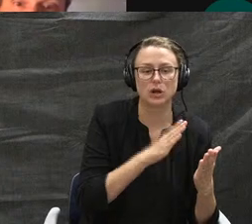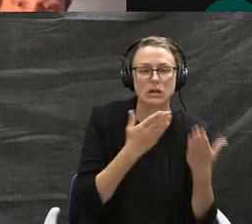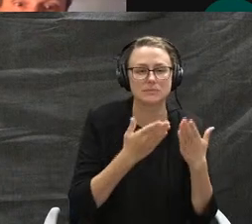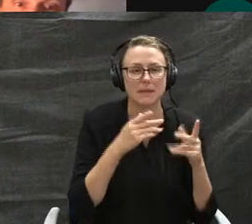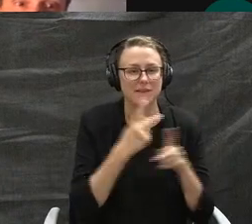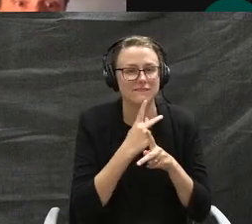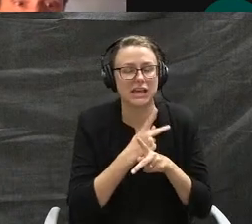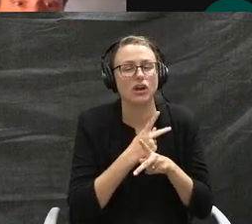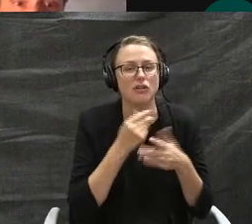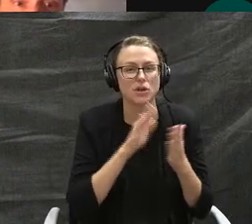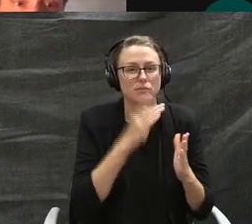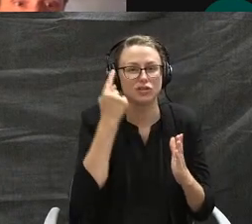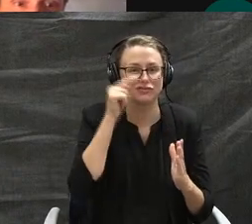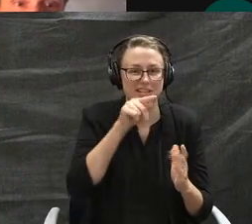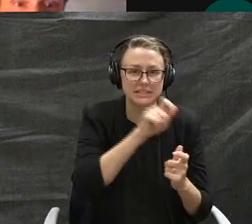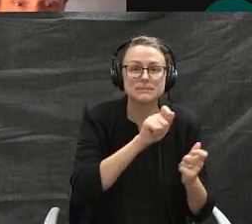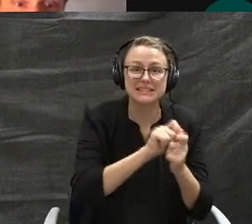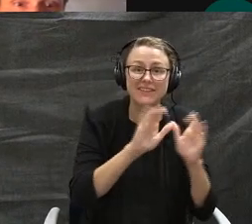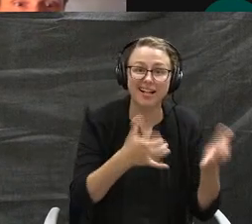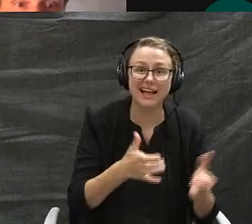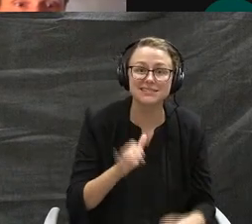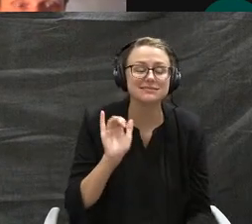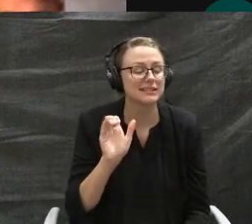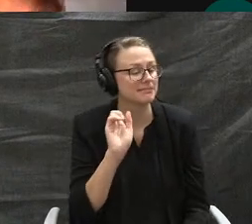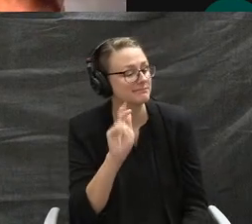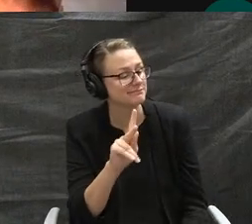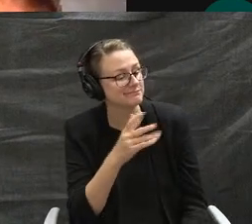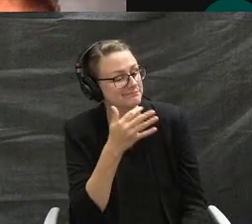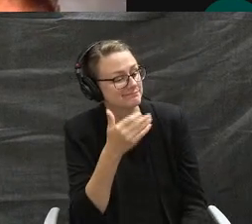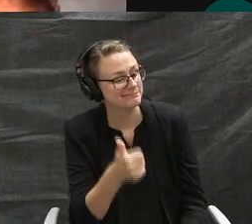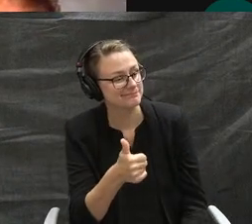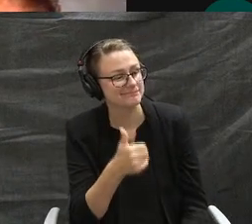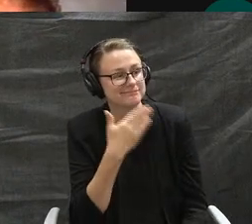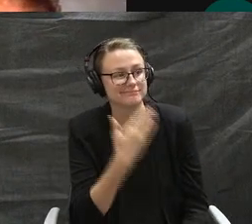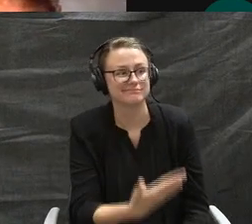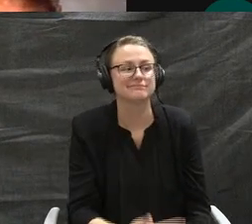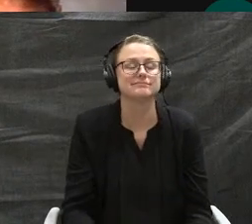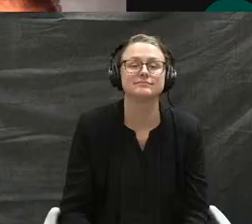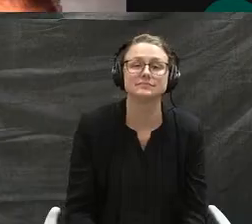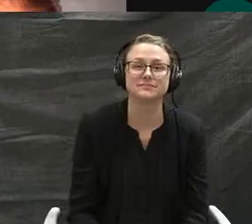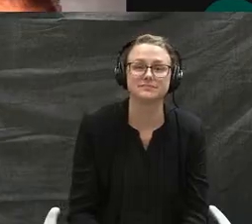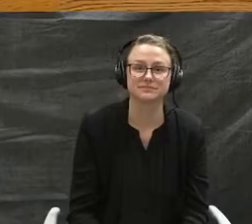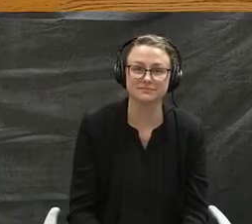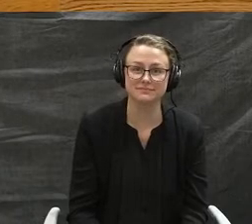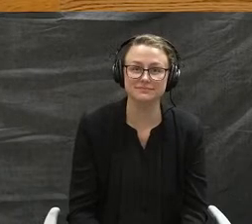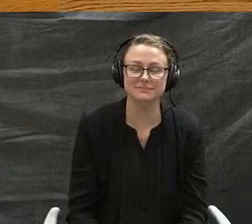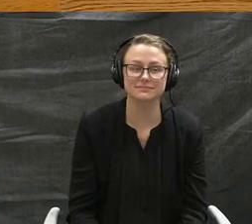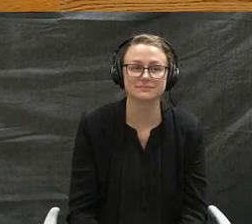specific classes. Perfect thanks. Lisa